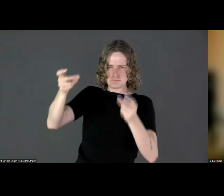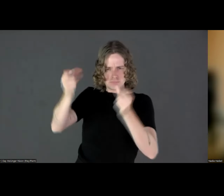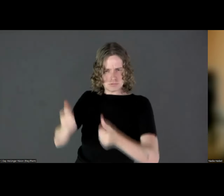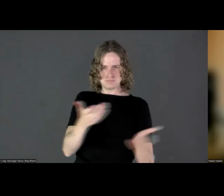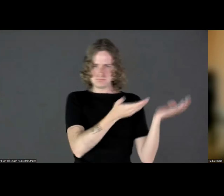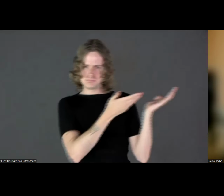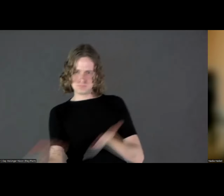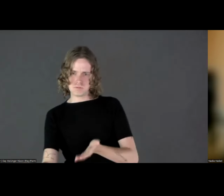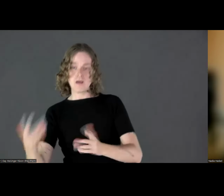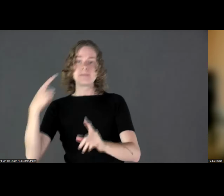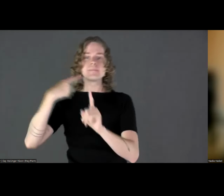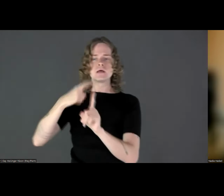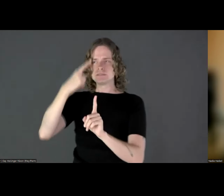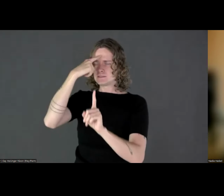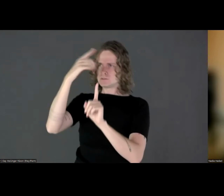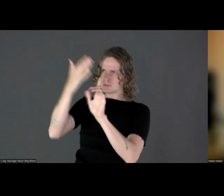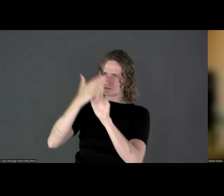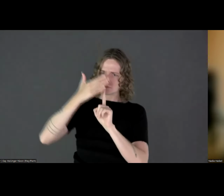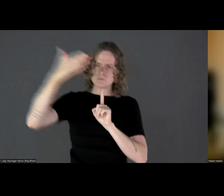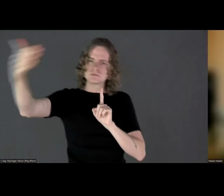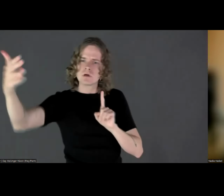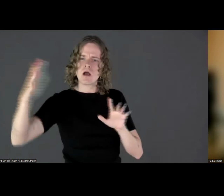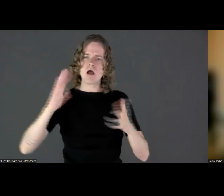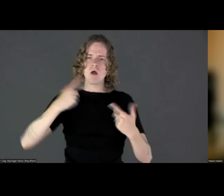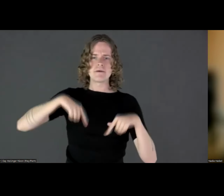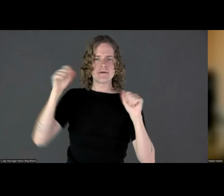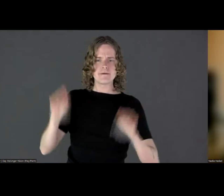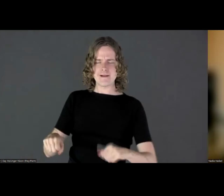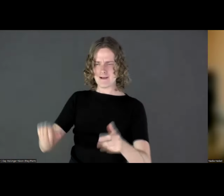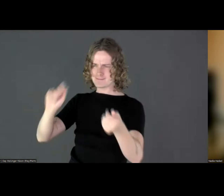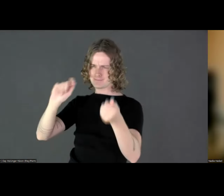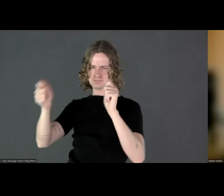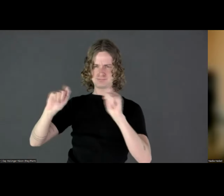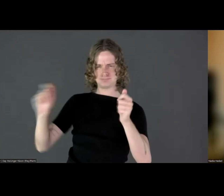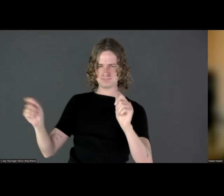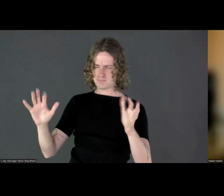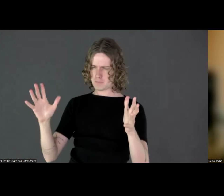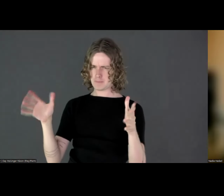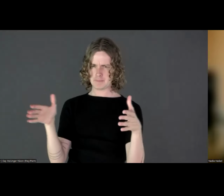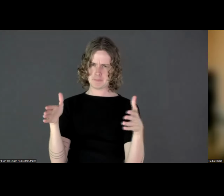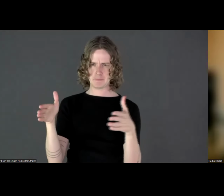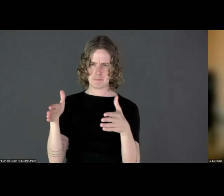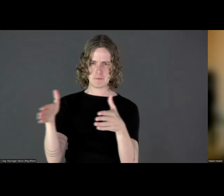and resilience of the disabilities movement. We plan to continue this work in the coming